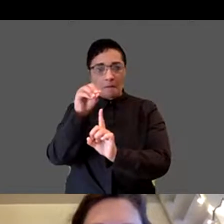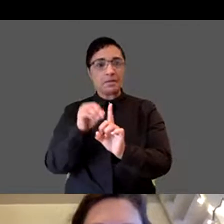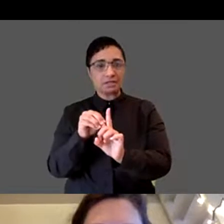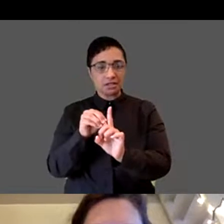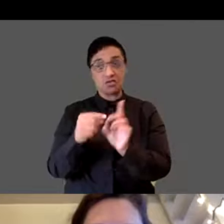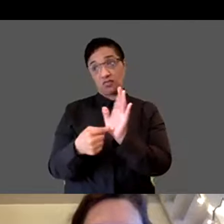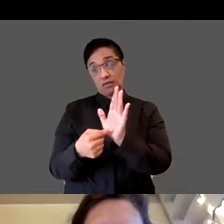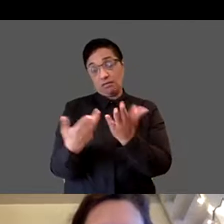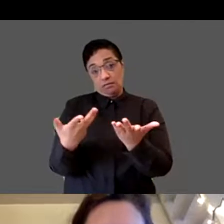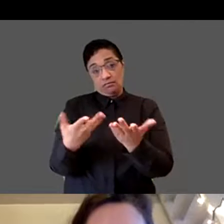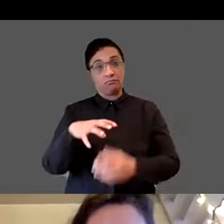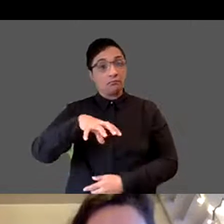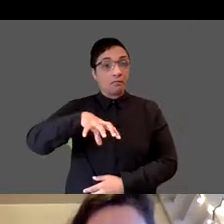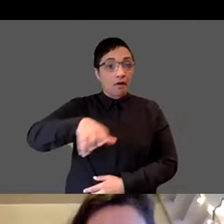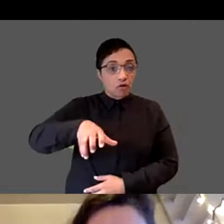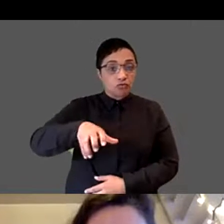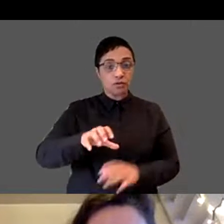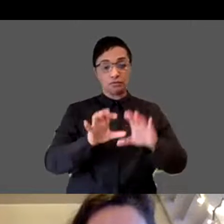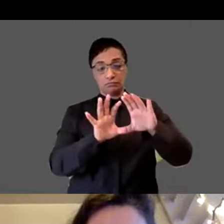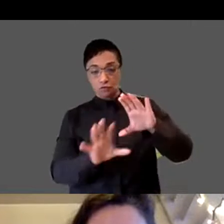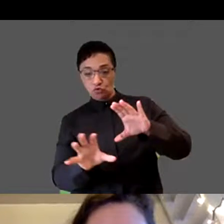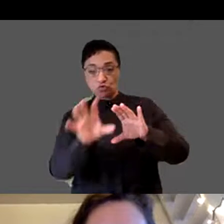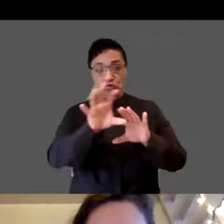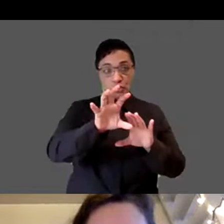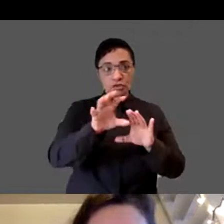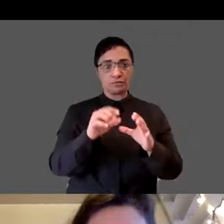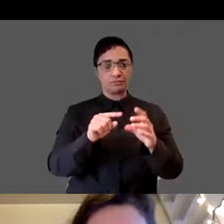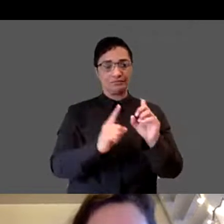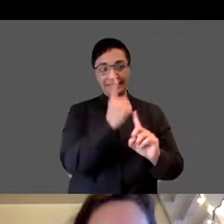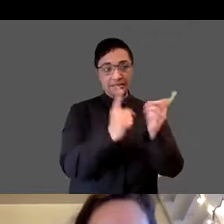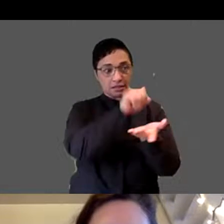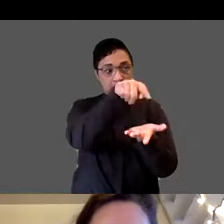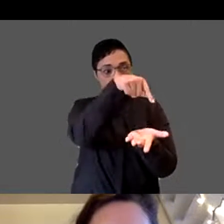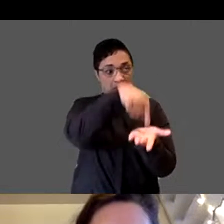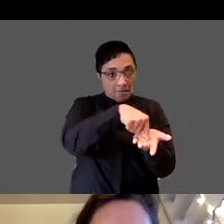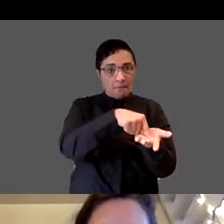or a region or a city or someplace even smaller.